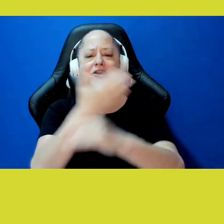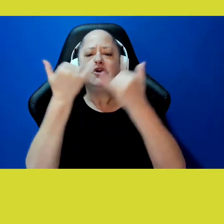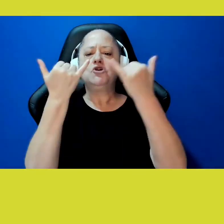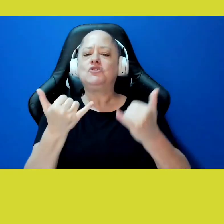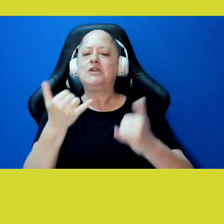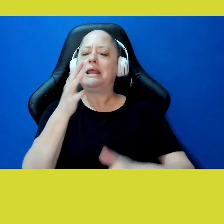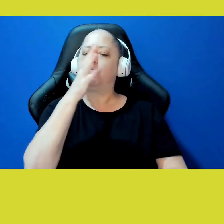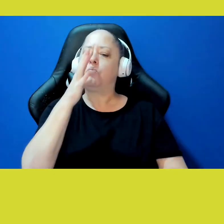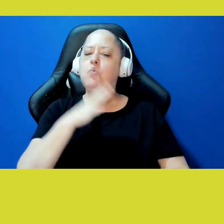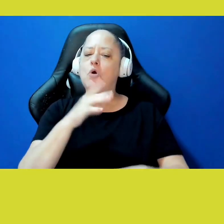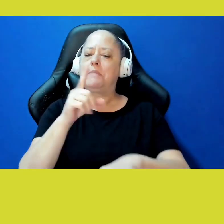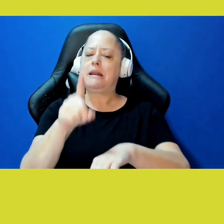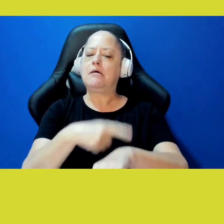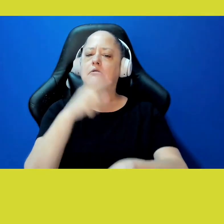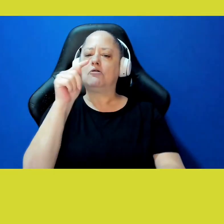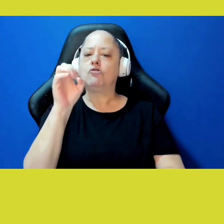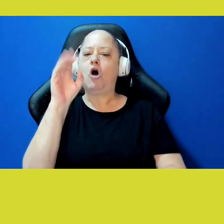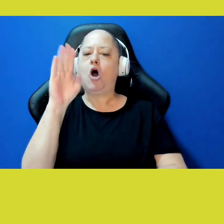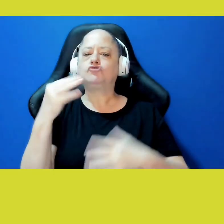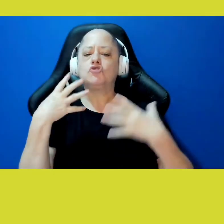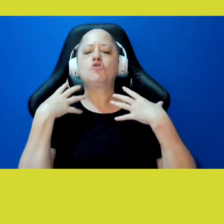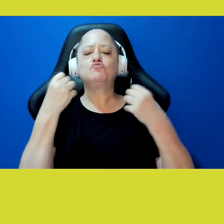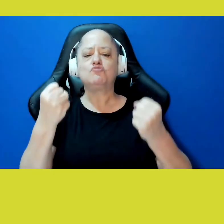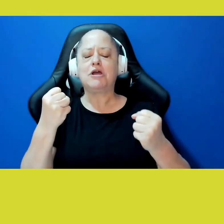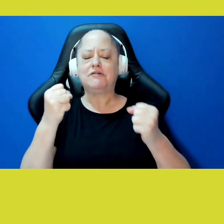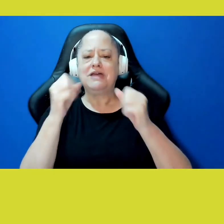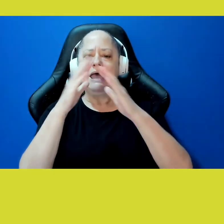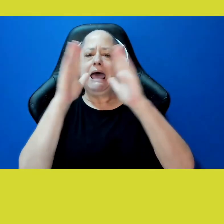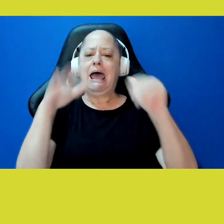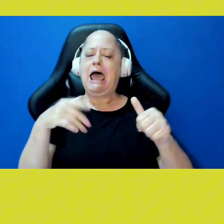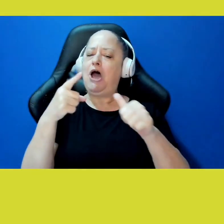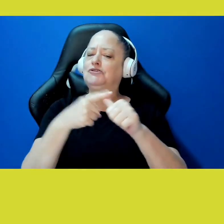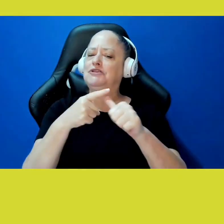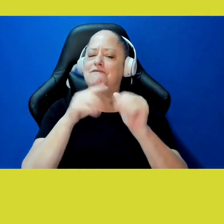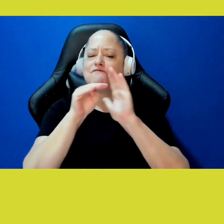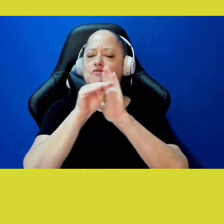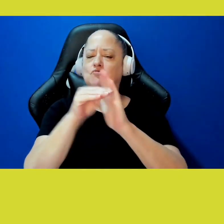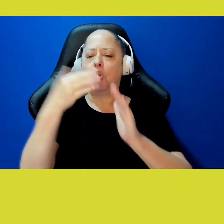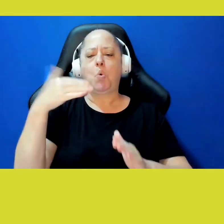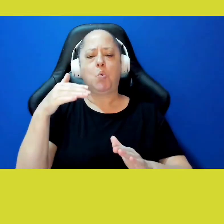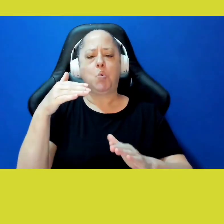So the housing first model absolutely worked for me, and as you know I graduated from the housing first